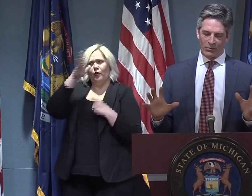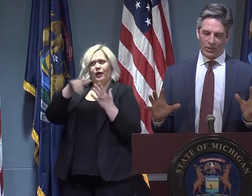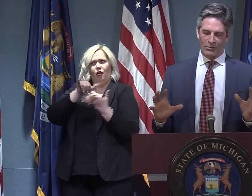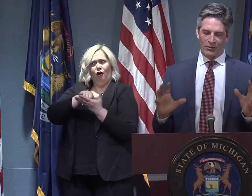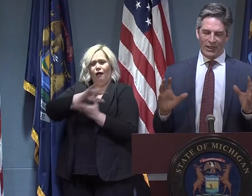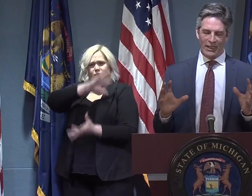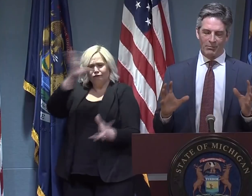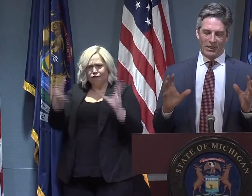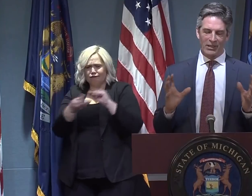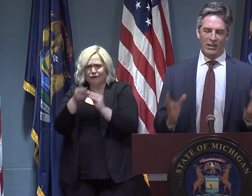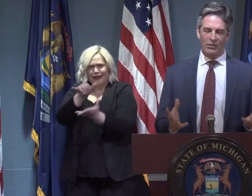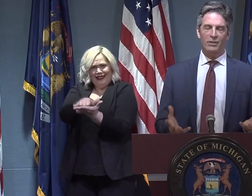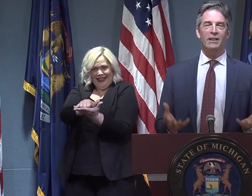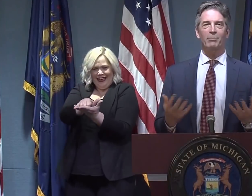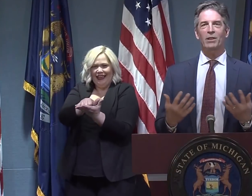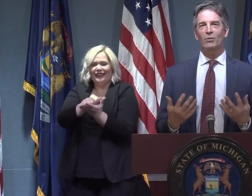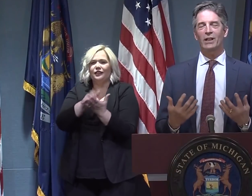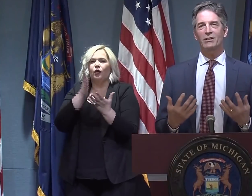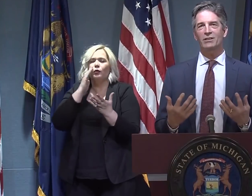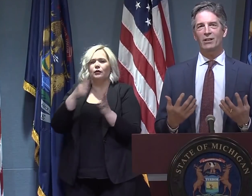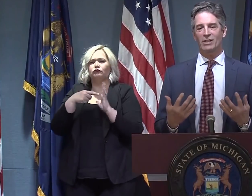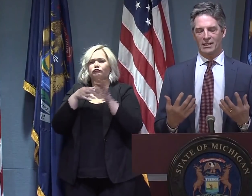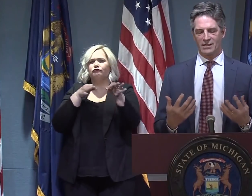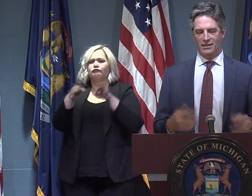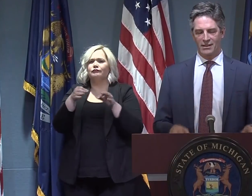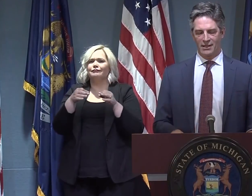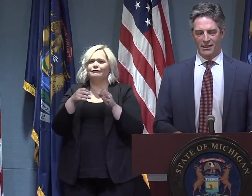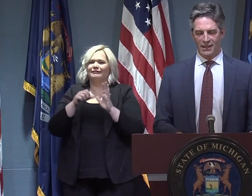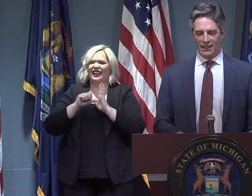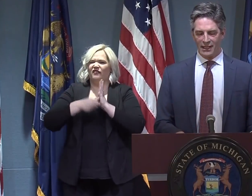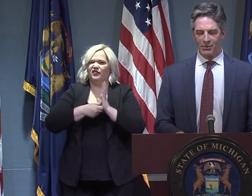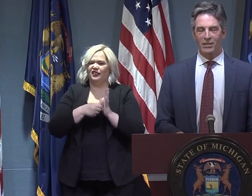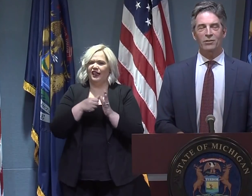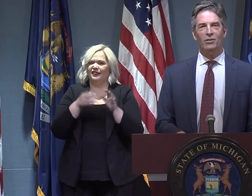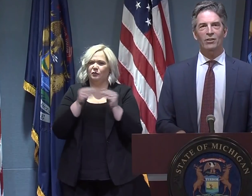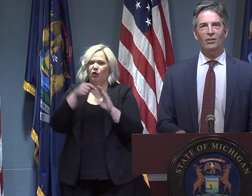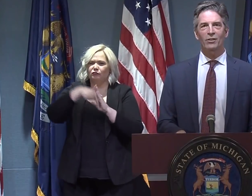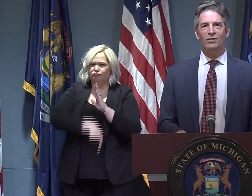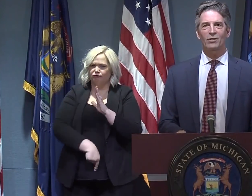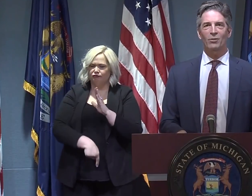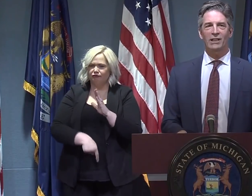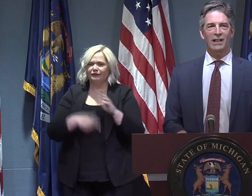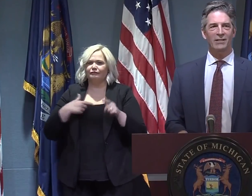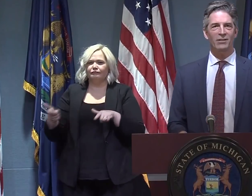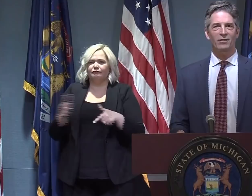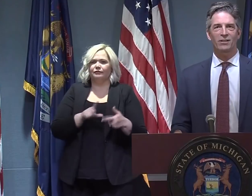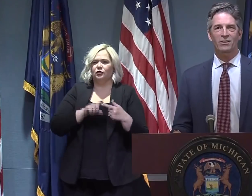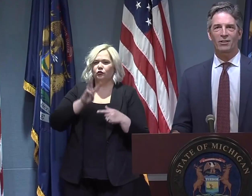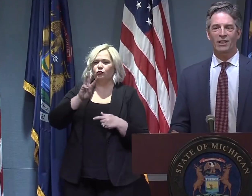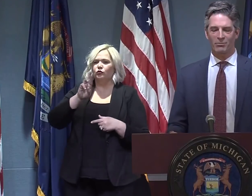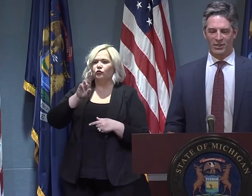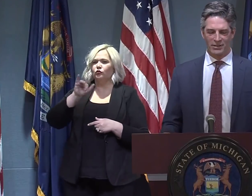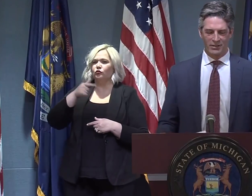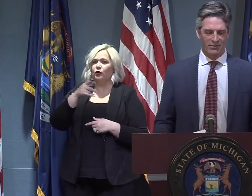DESCRIBED. AND SO WITH THAT AS BACKGROUND AND A BROAD FRAMING WE'LL PROVIDE A BIT OF COLOR AND DEPTH